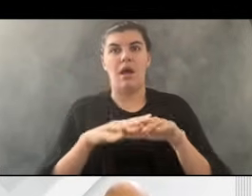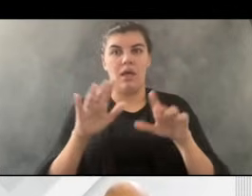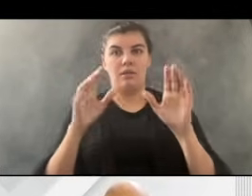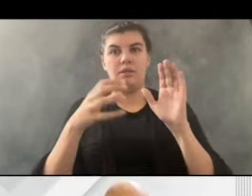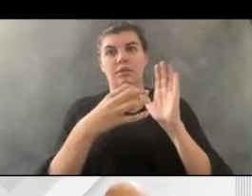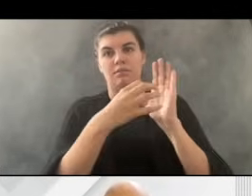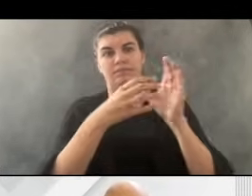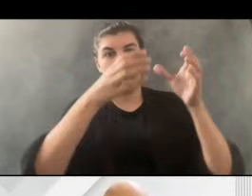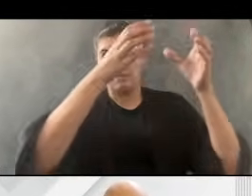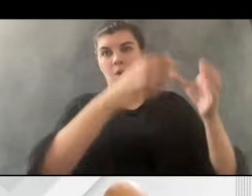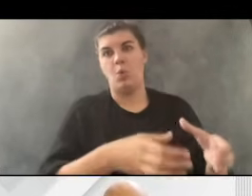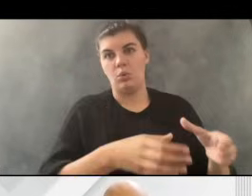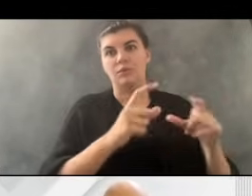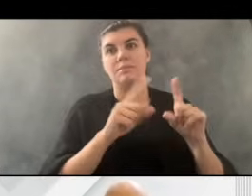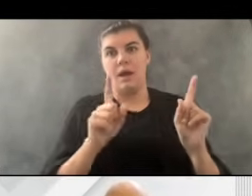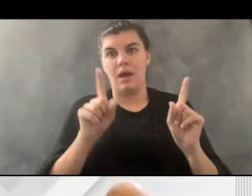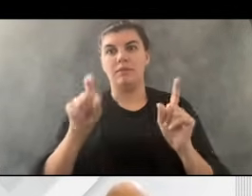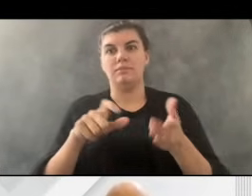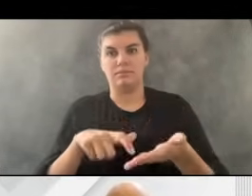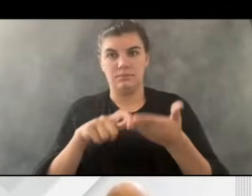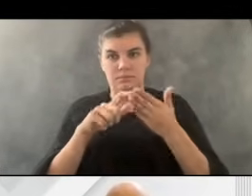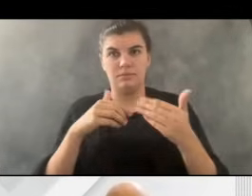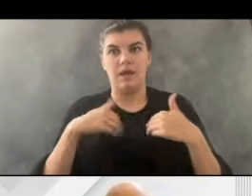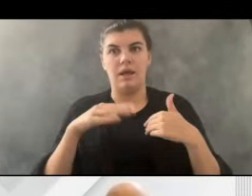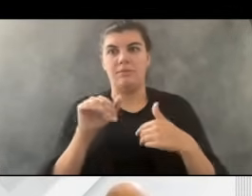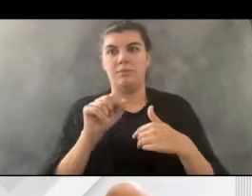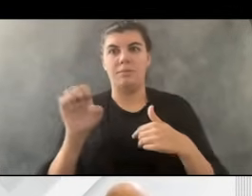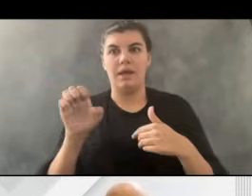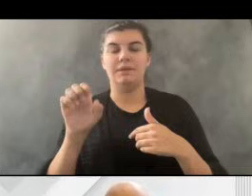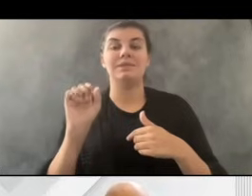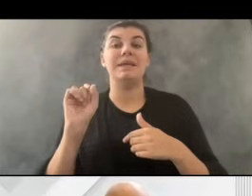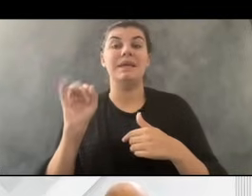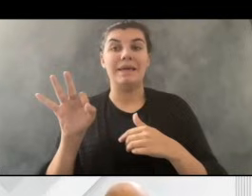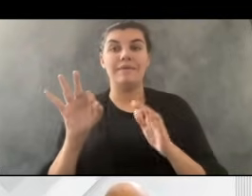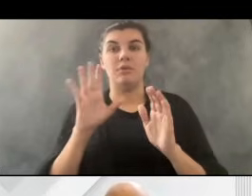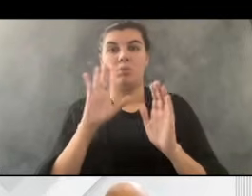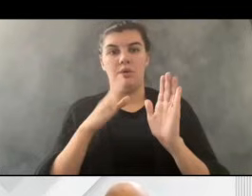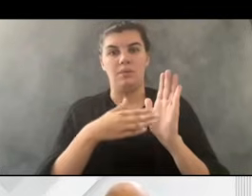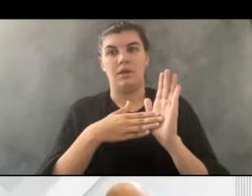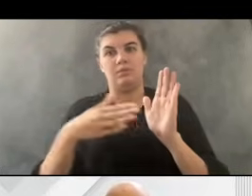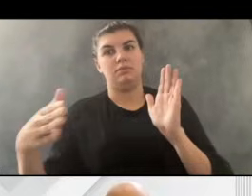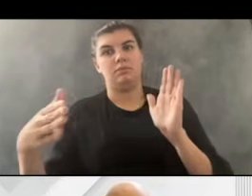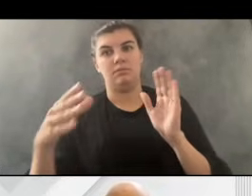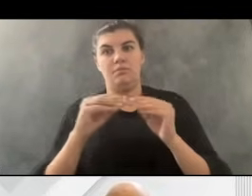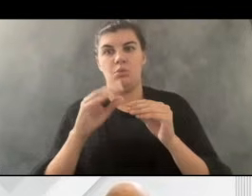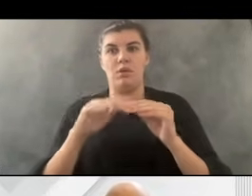but it has to have a base if it's going to stick out further than four inches from the post.